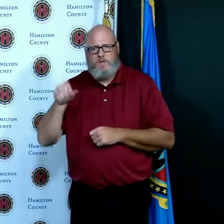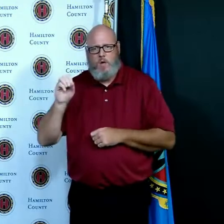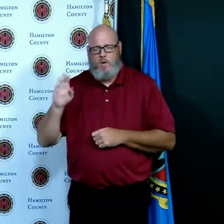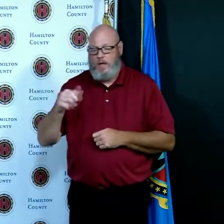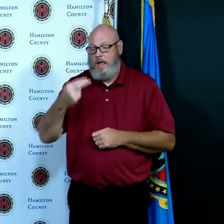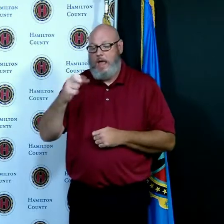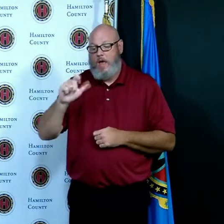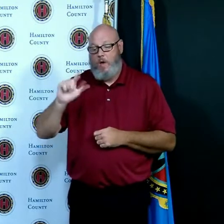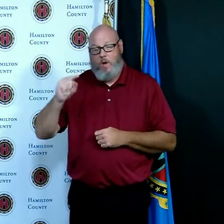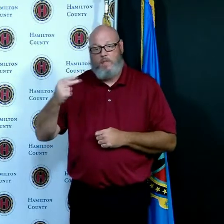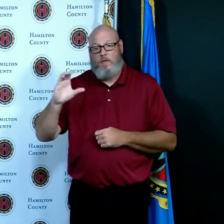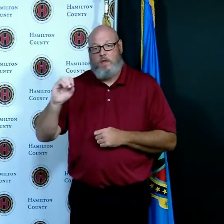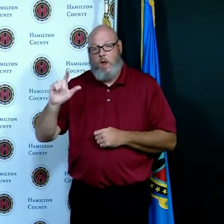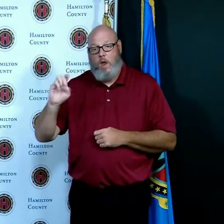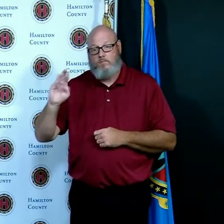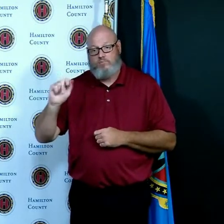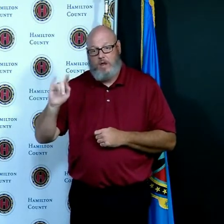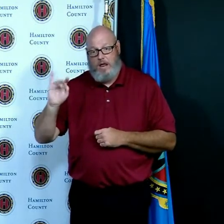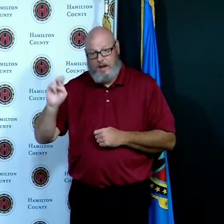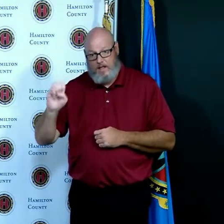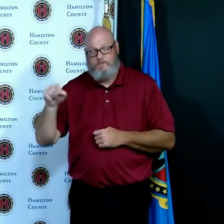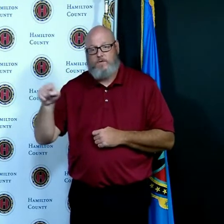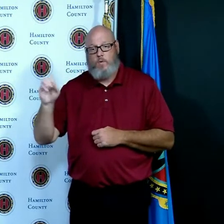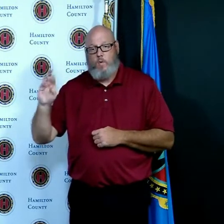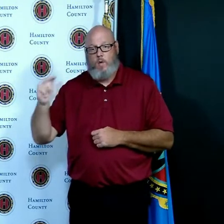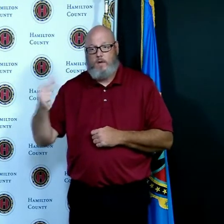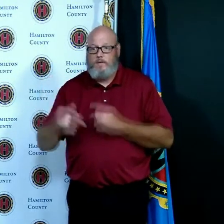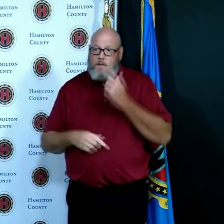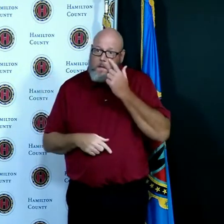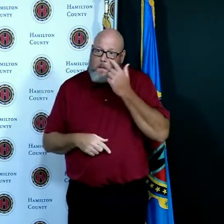all this information so you'll have daily updates to testing